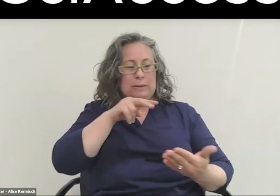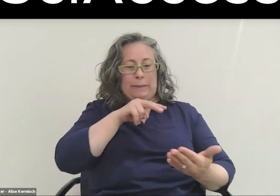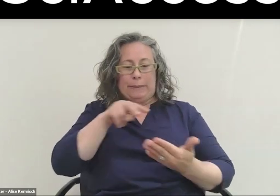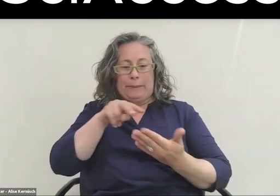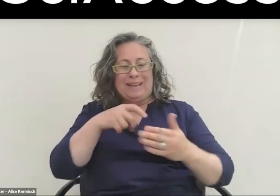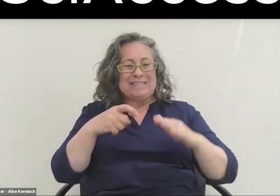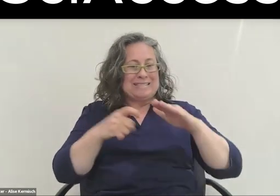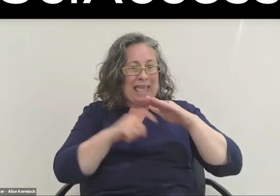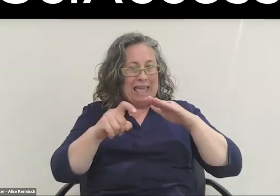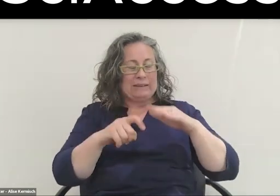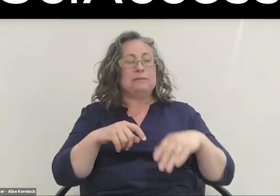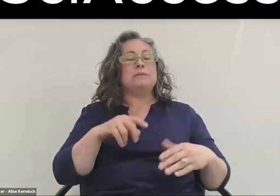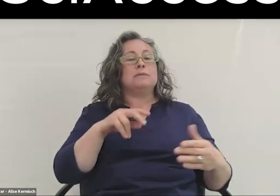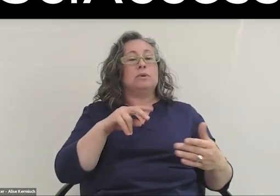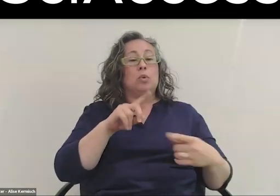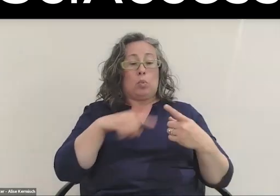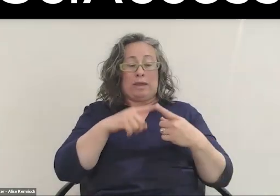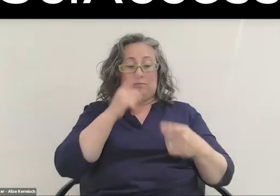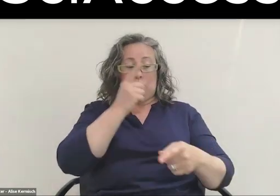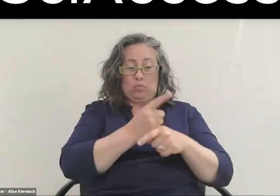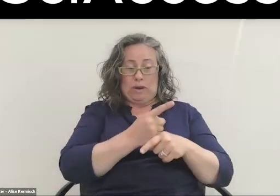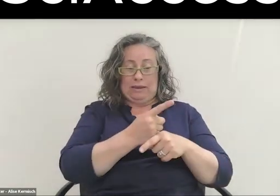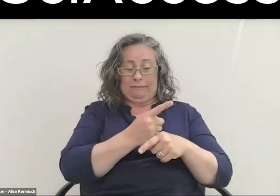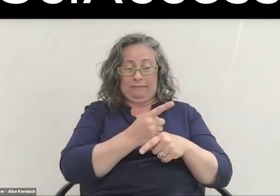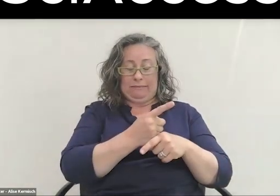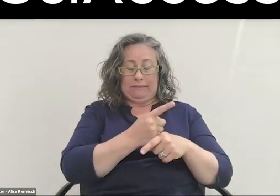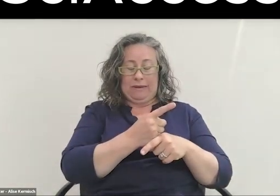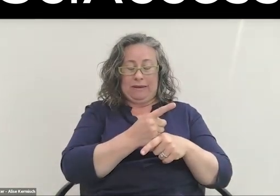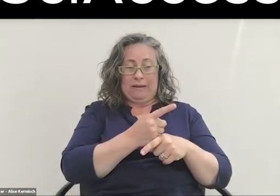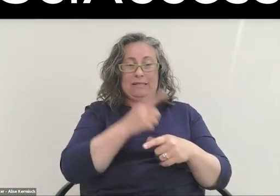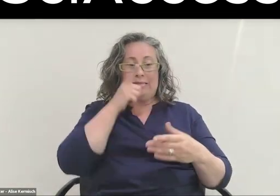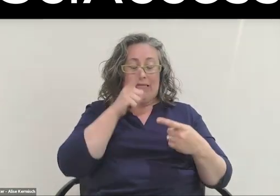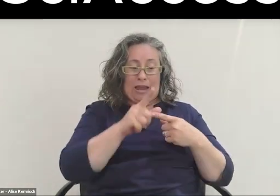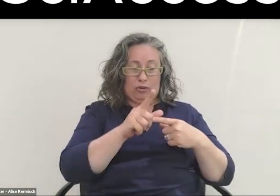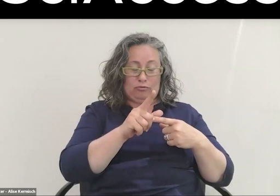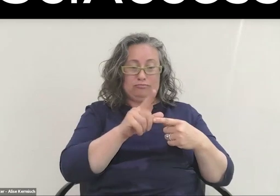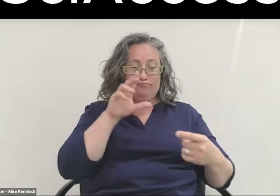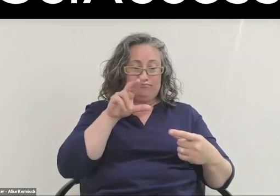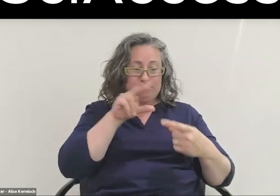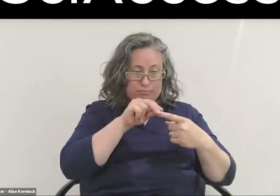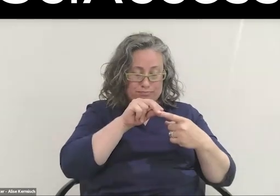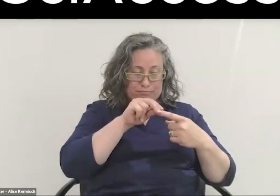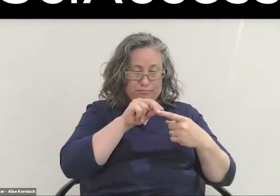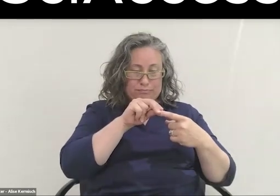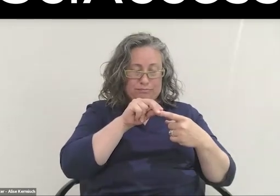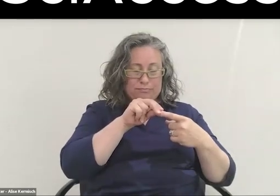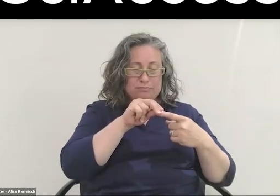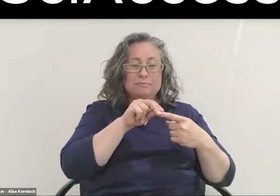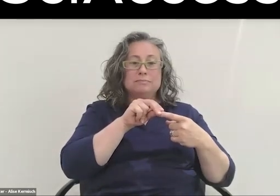and when the correct letter is being scanned,